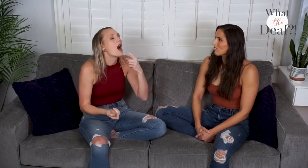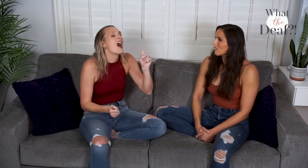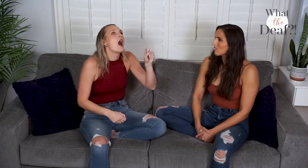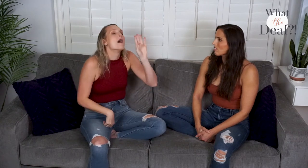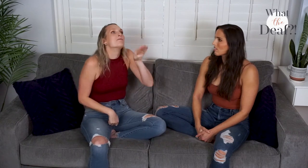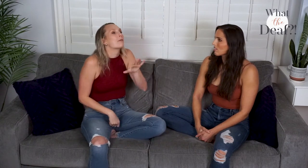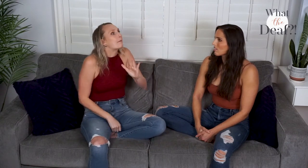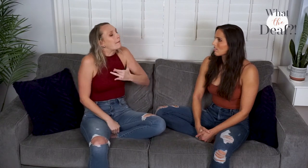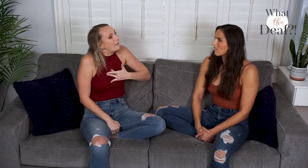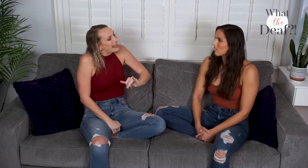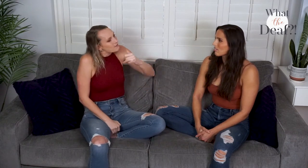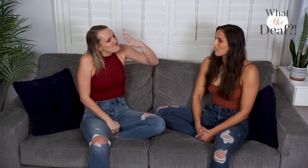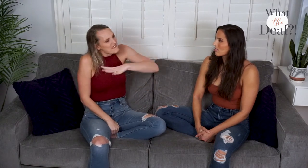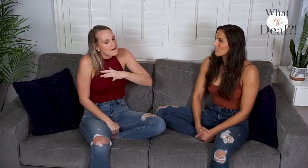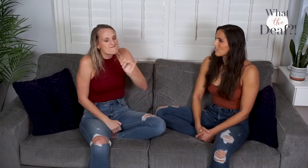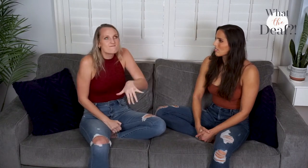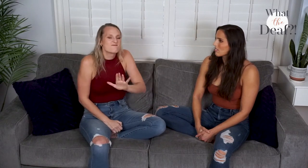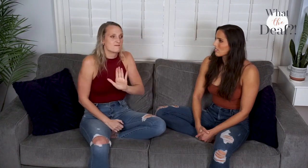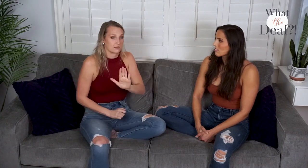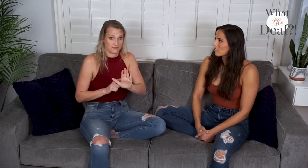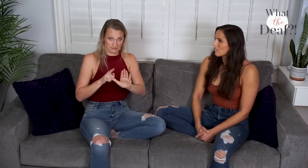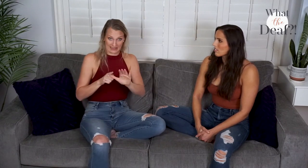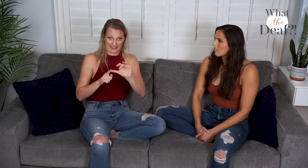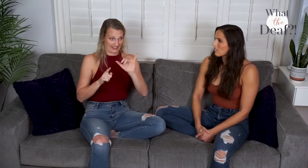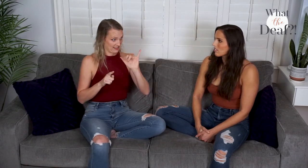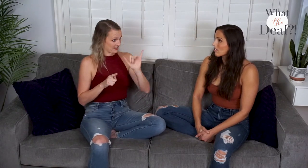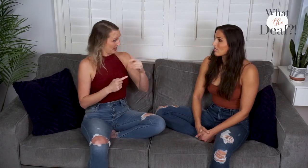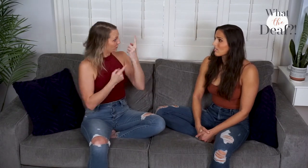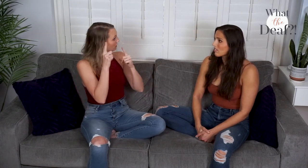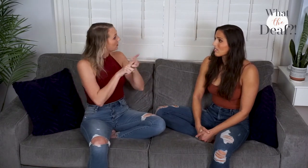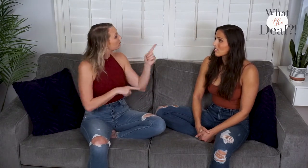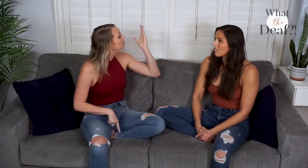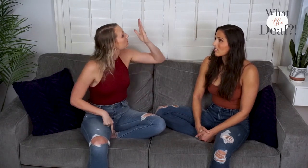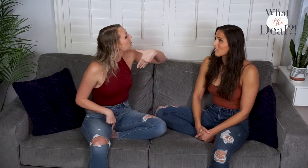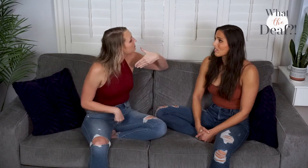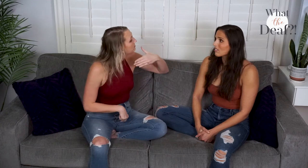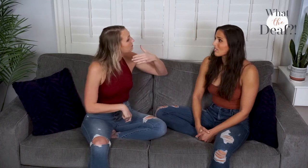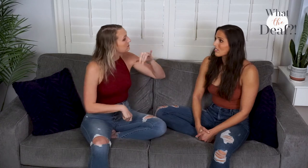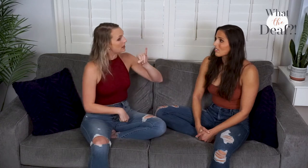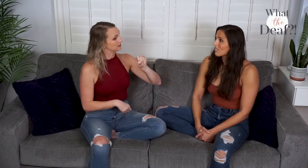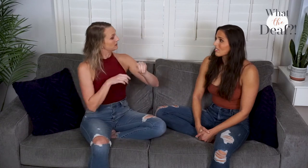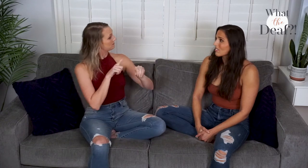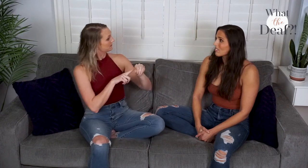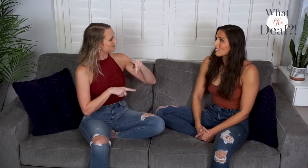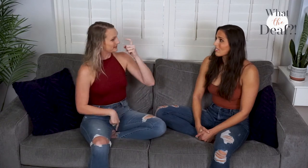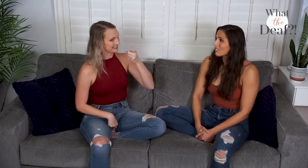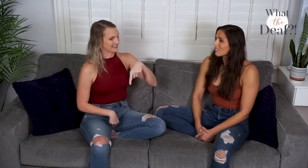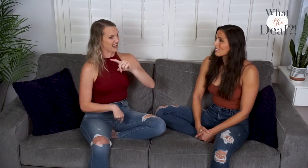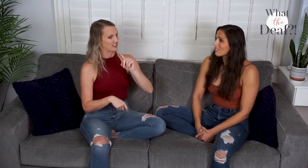and they say, “Oh I know, men typically do that,” is that overlooking an -ism behavior?